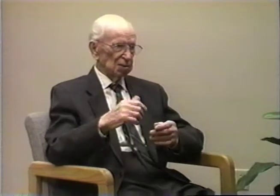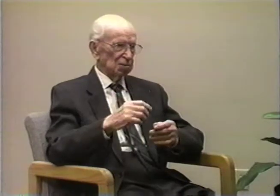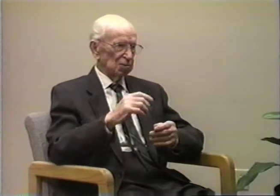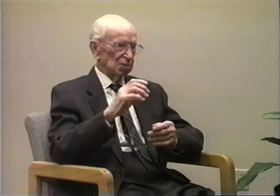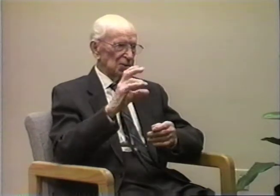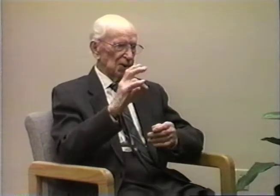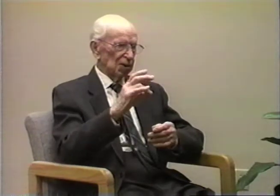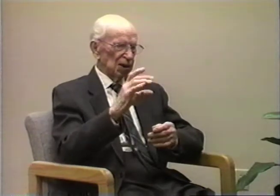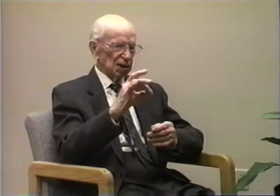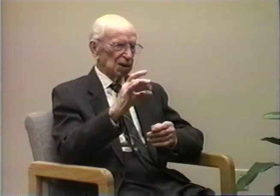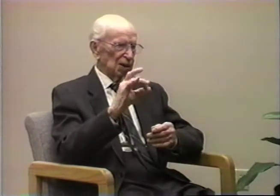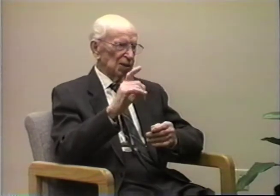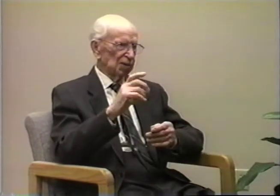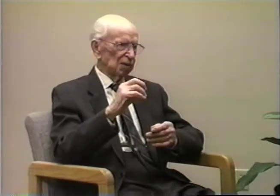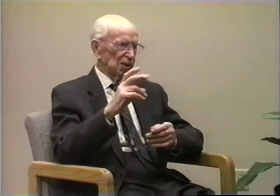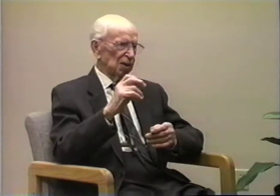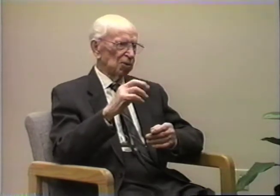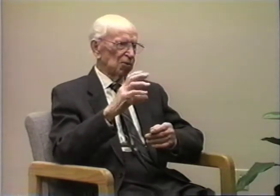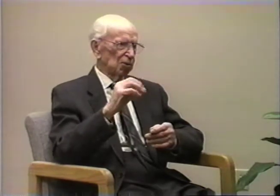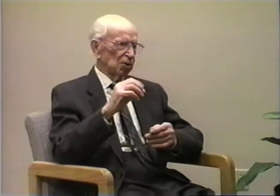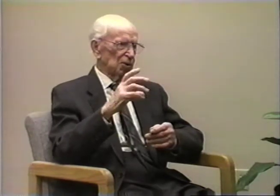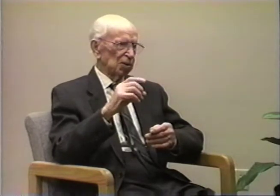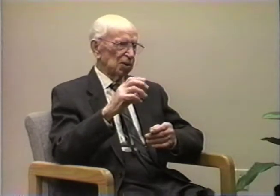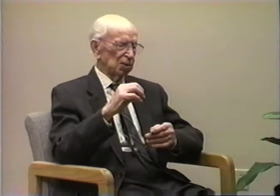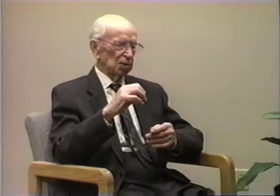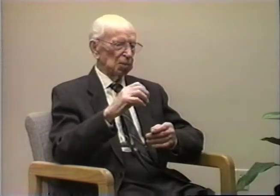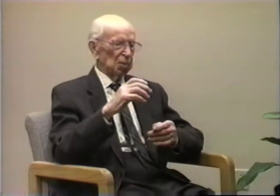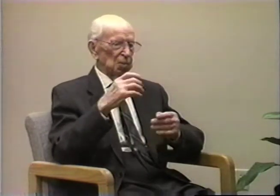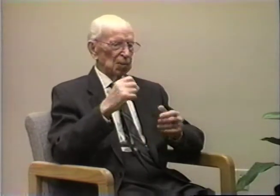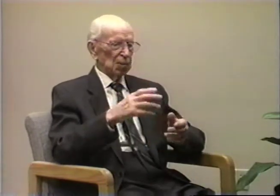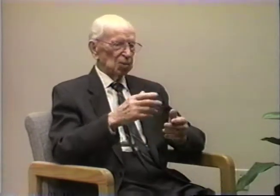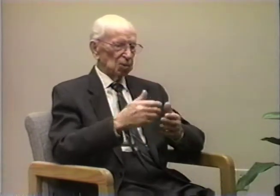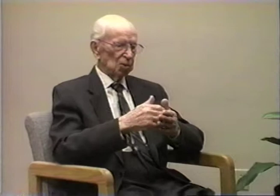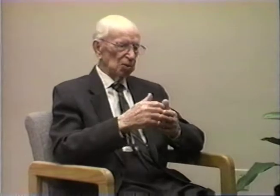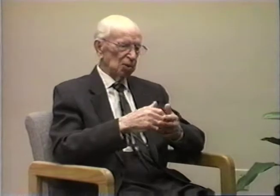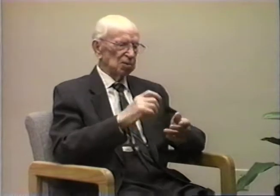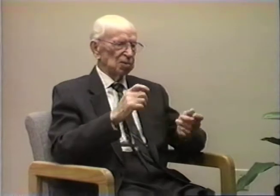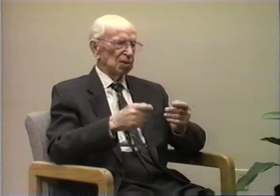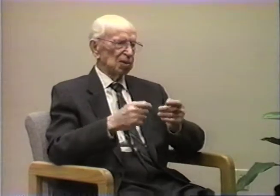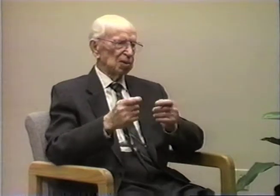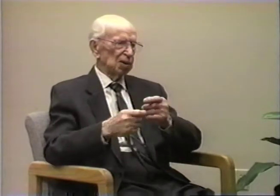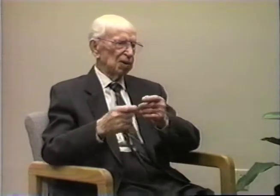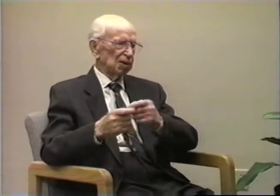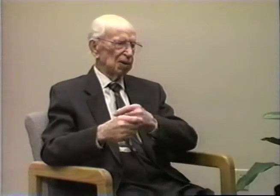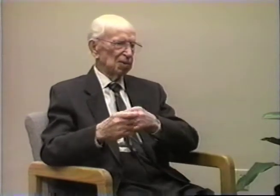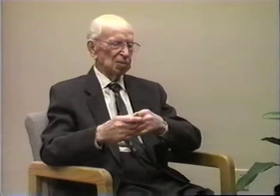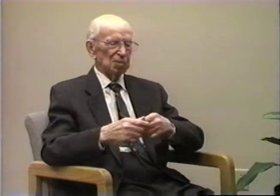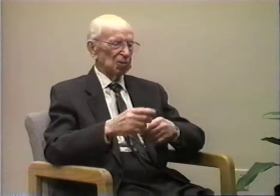and ASCII, - the A S C I I - had problems